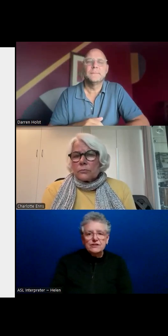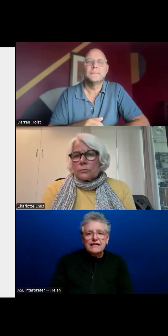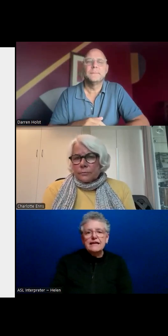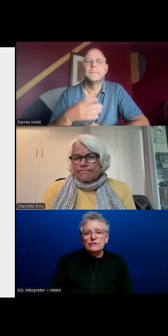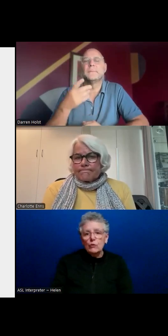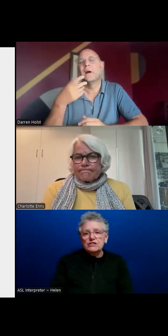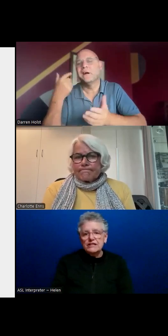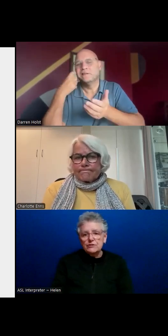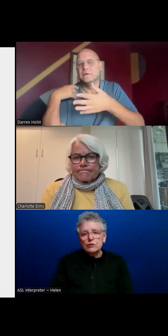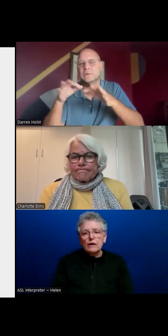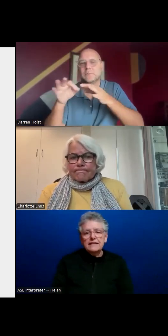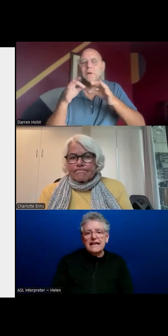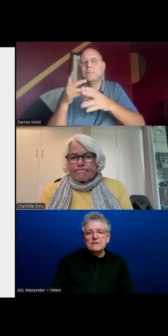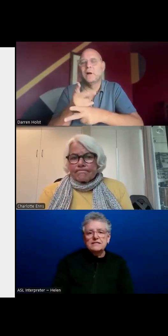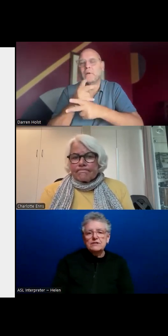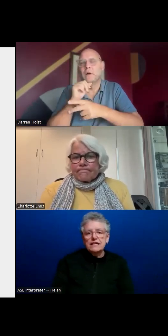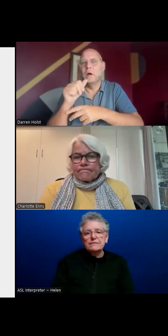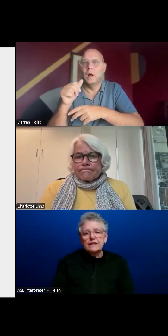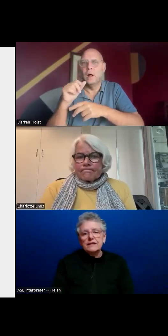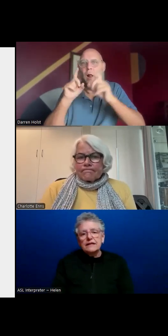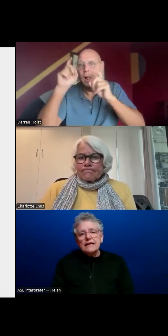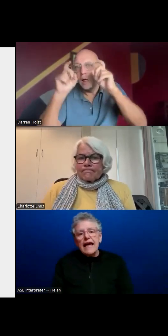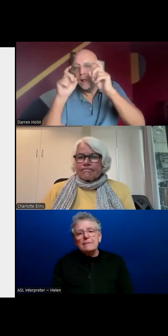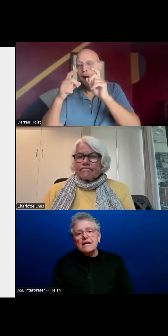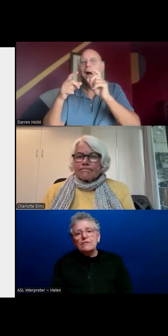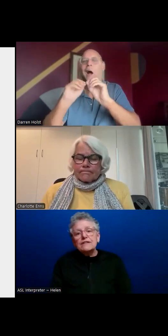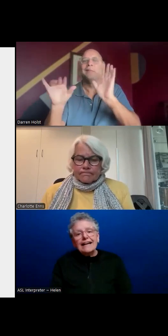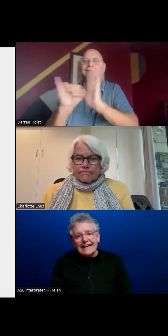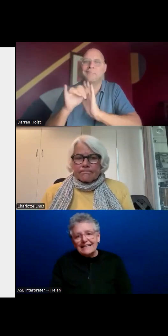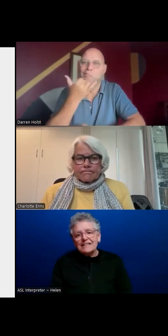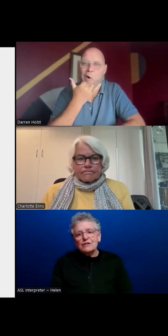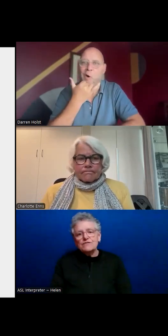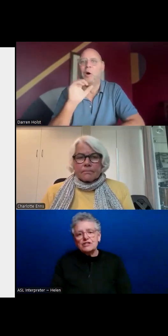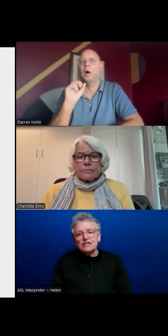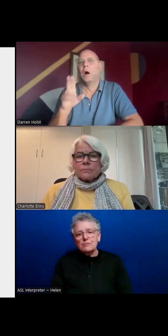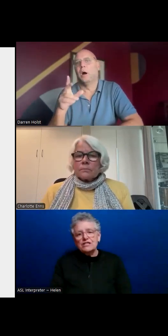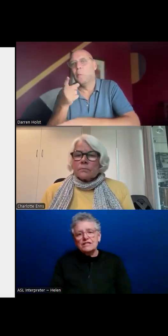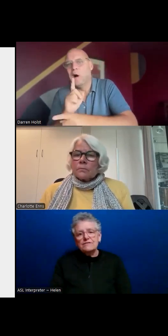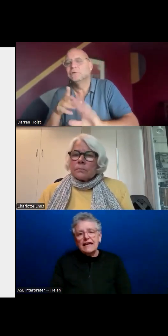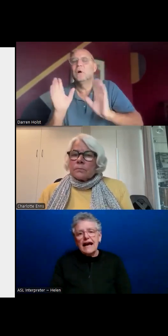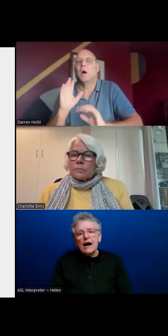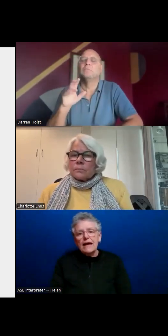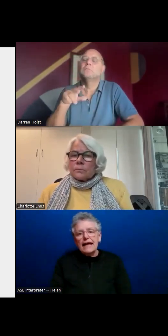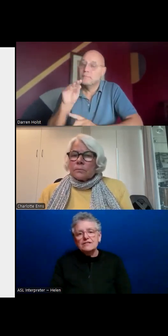the correct answer. That's how you'll know which answer is correct. A, B, C or D. And be careful, again, not to use facial expressions